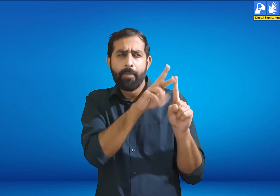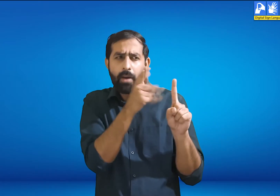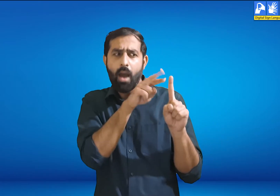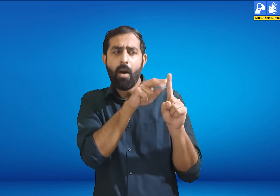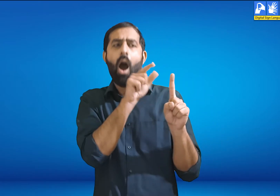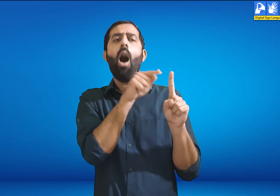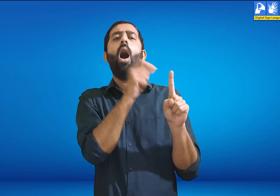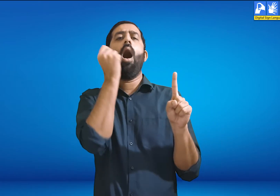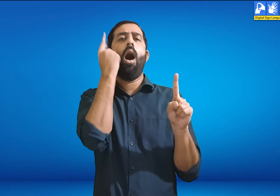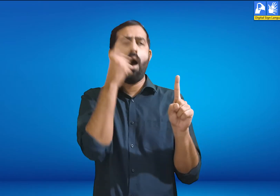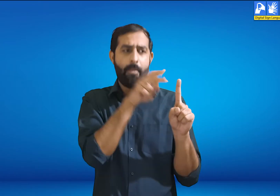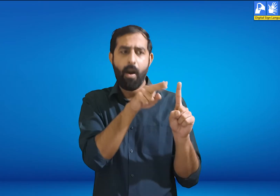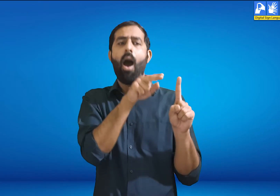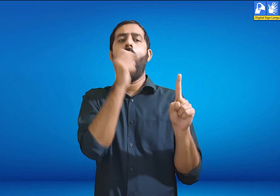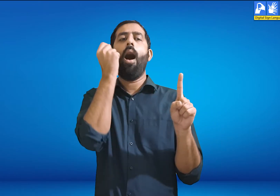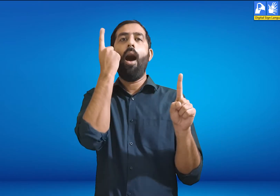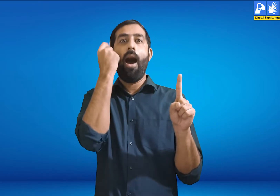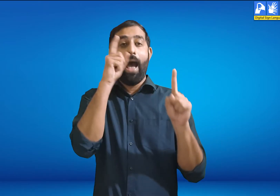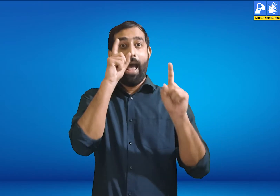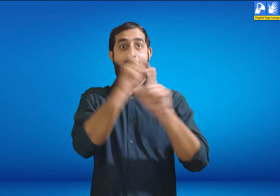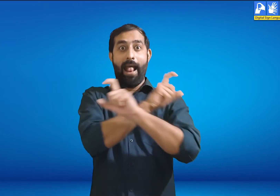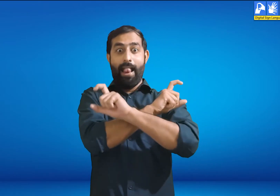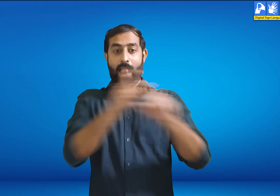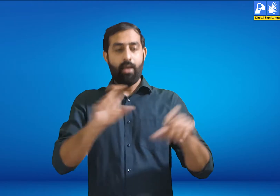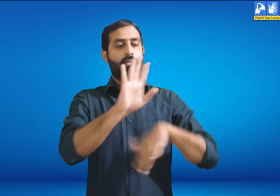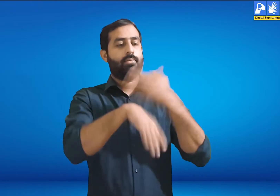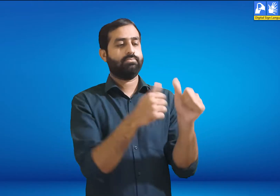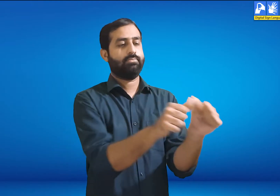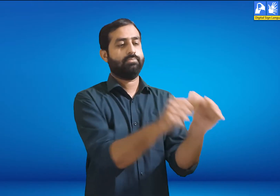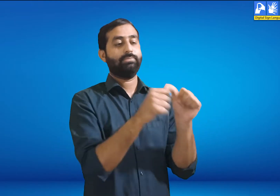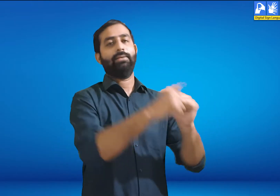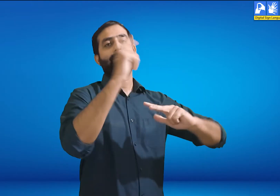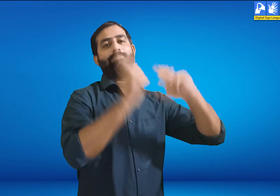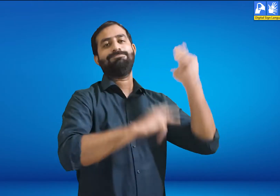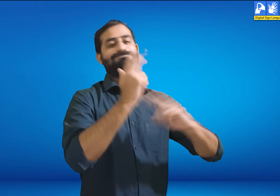A message is encoded then sent from sender to receiver, through a channel.